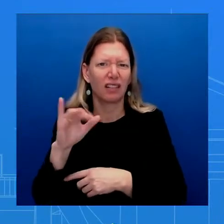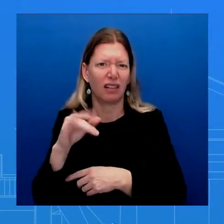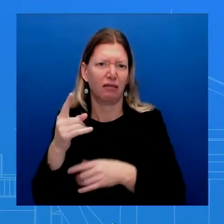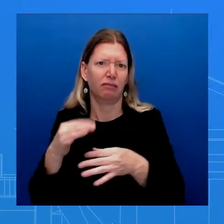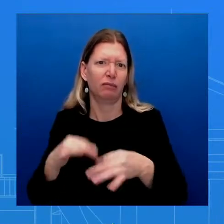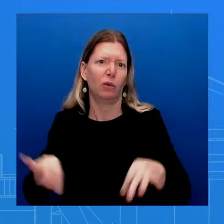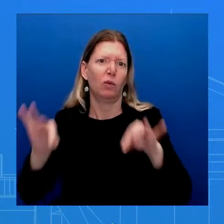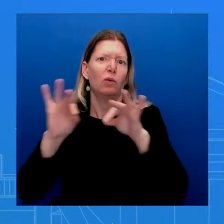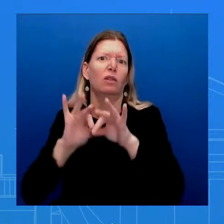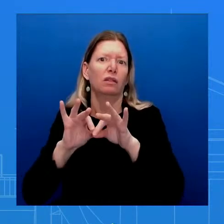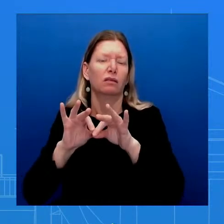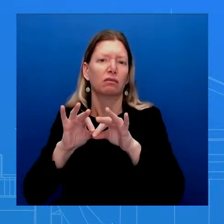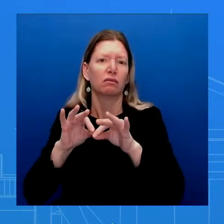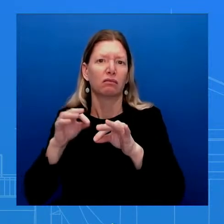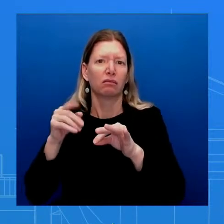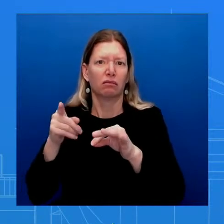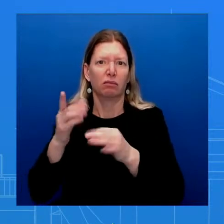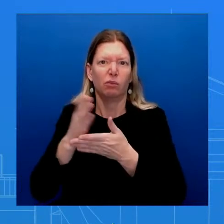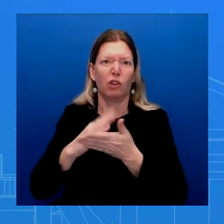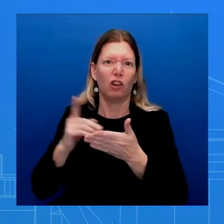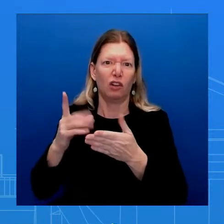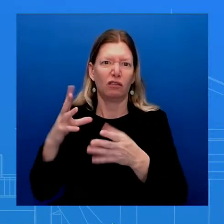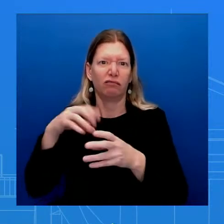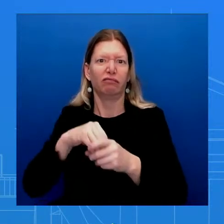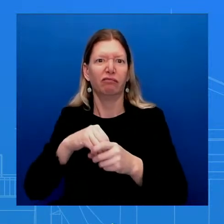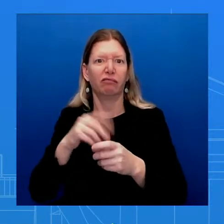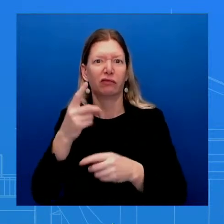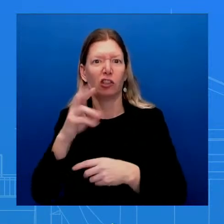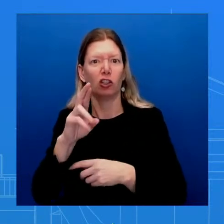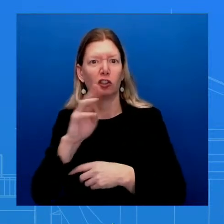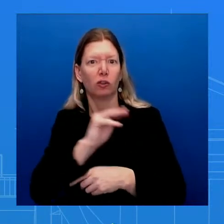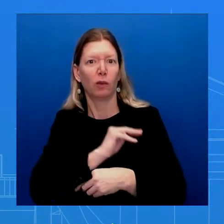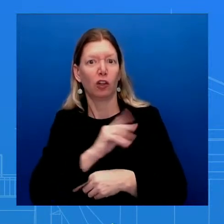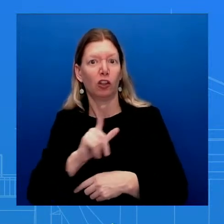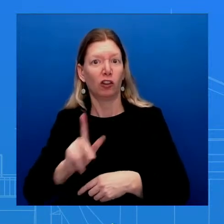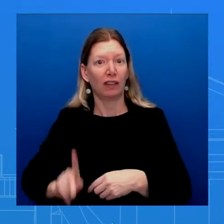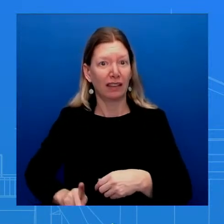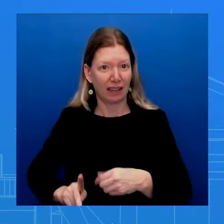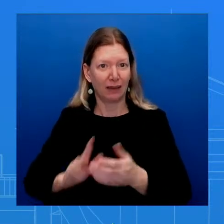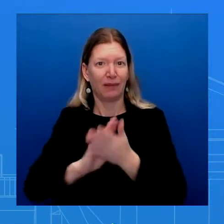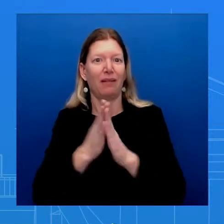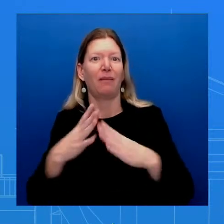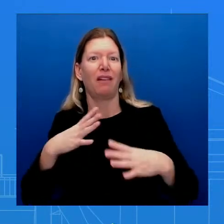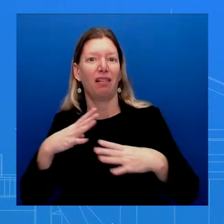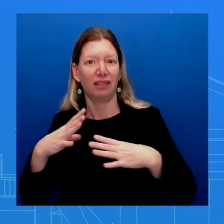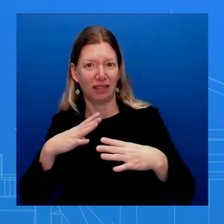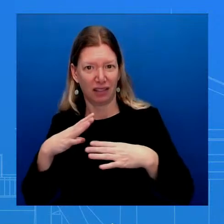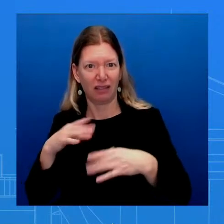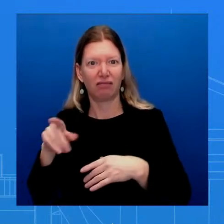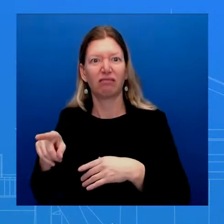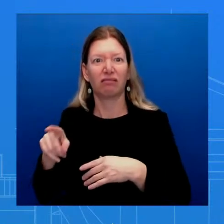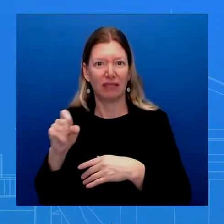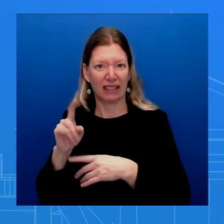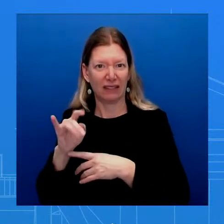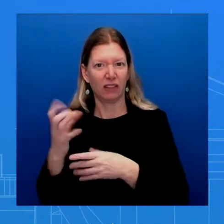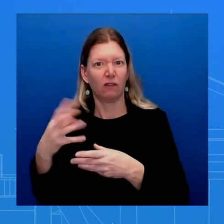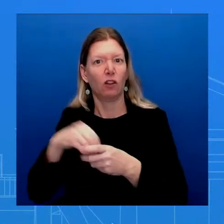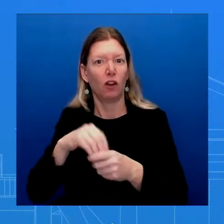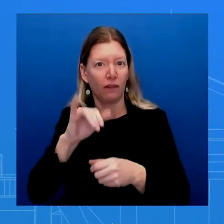And also, he was one of those who worked with President Obama in his efforts to become president. Is this President amenable to meeting with Stevie Wonder,